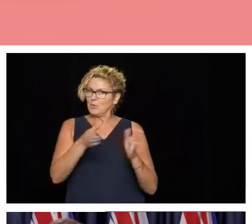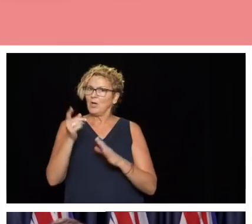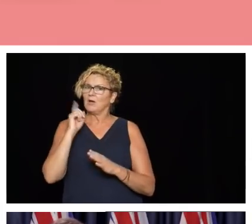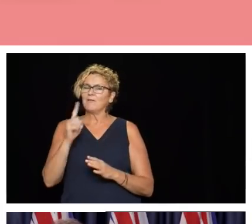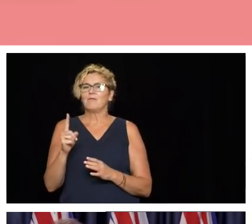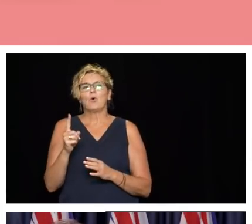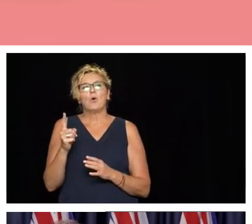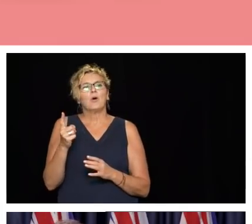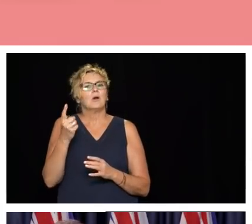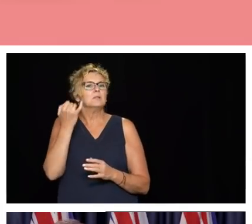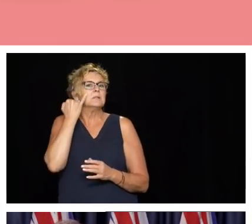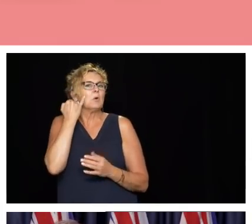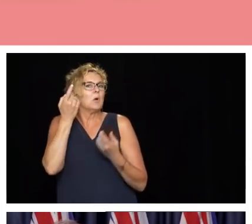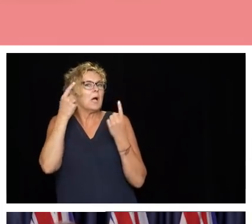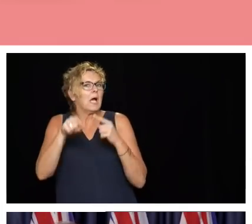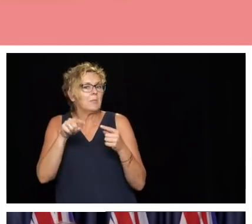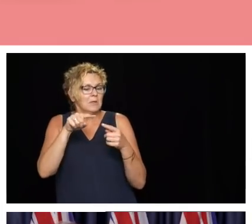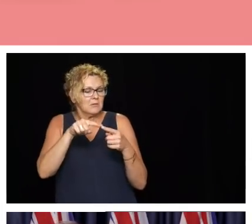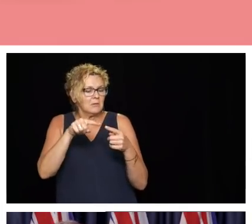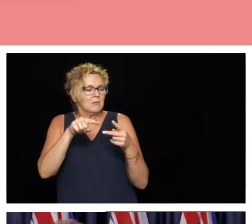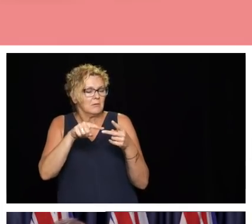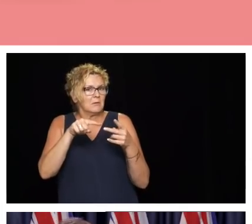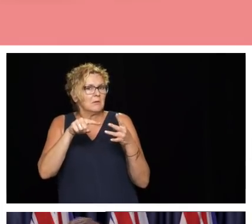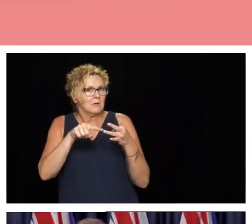scenarios.